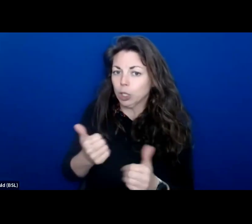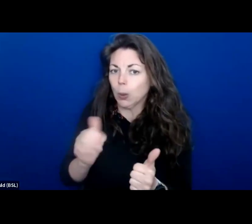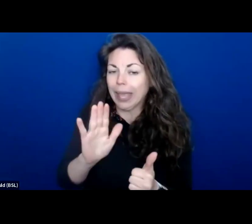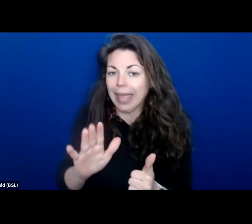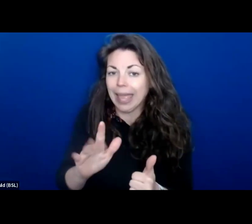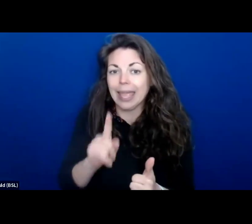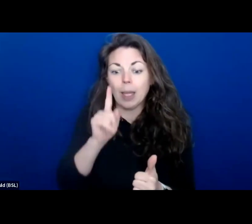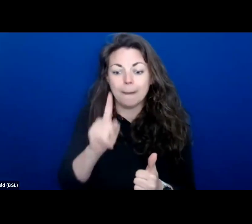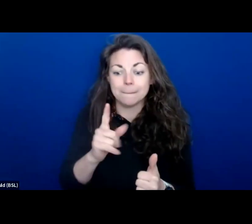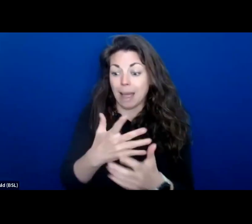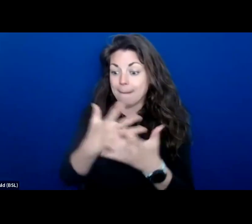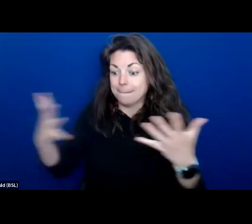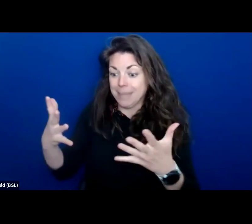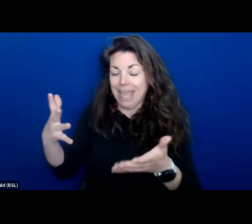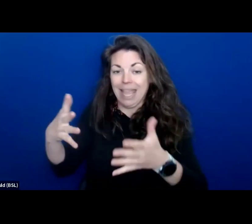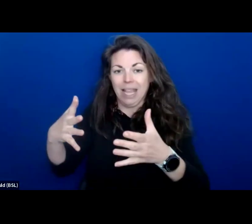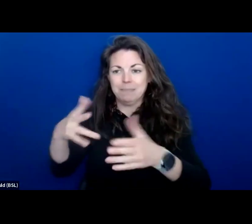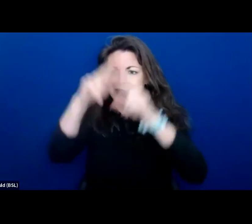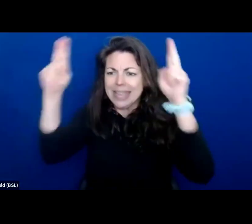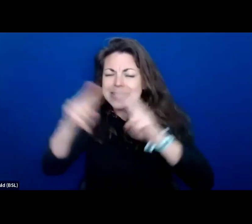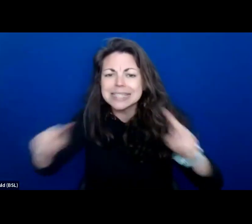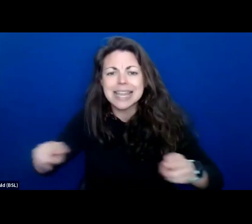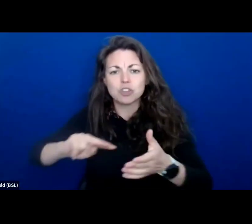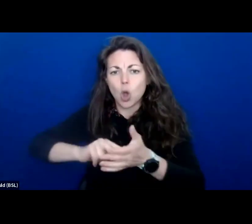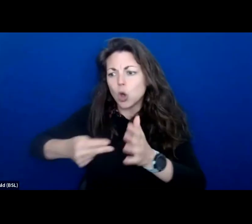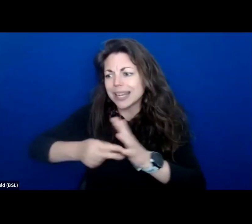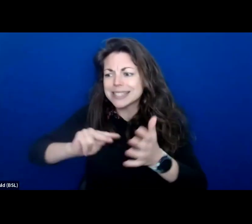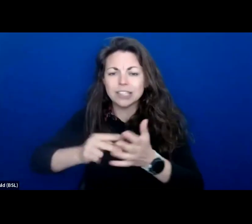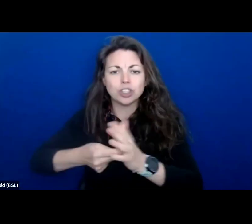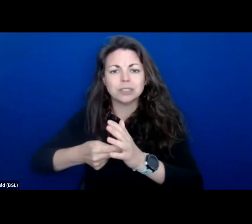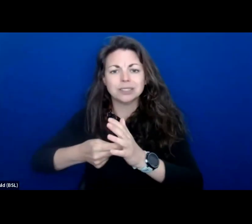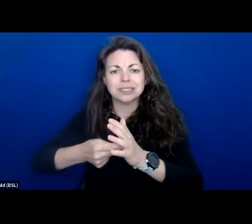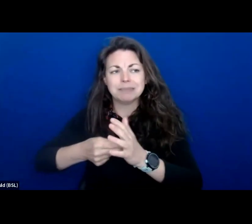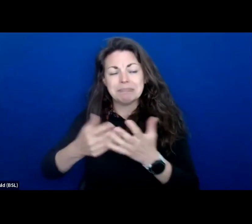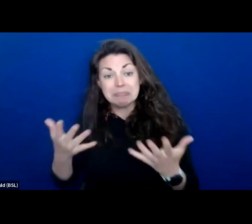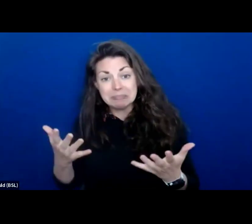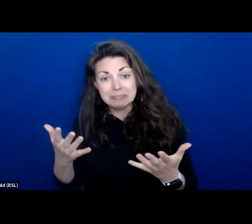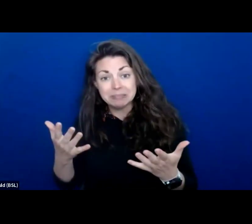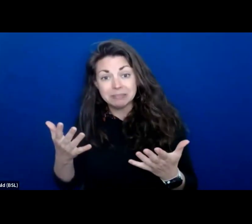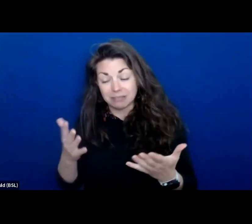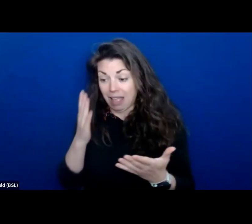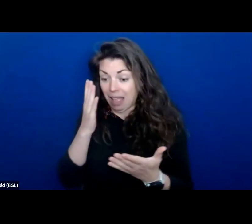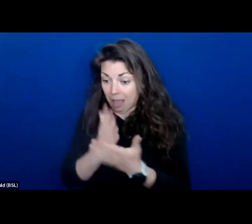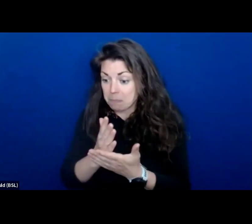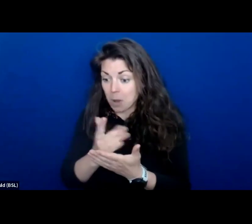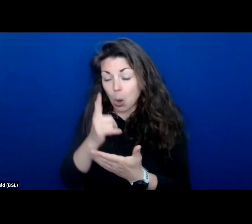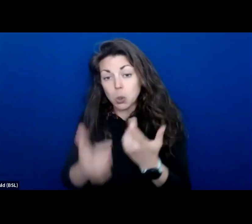big bureaucracies, those international organizations might not necessarily lead you to the actual kind of work that